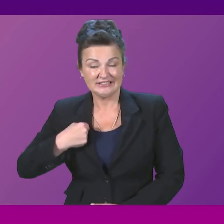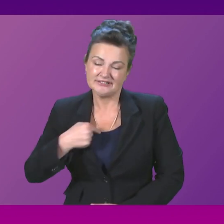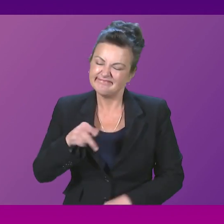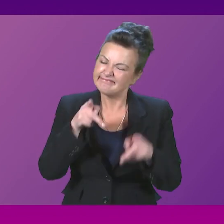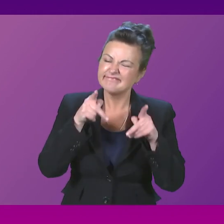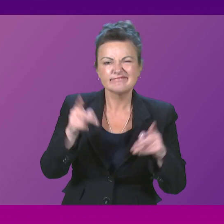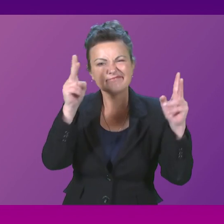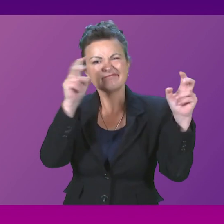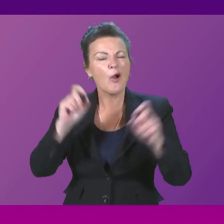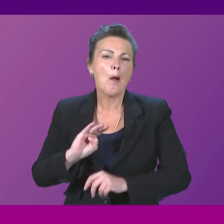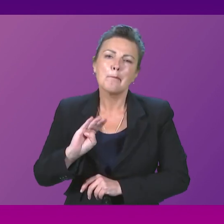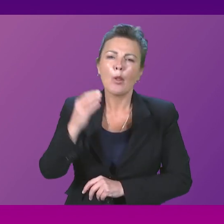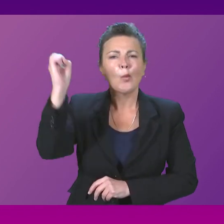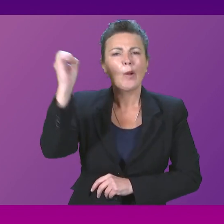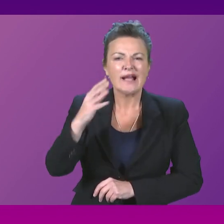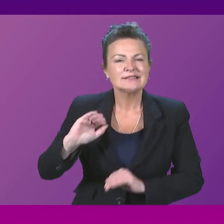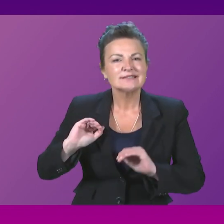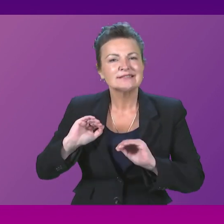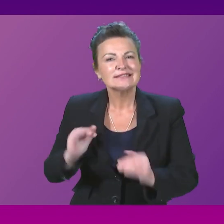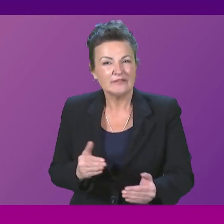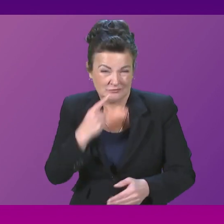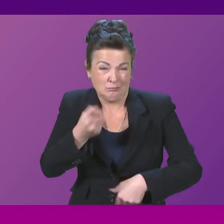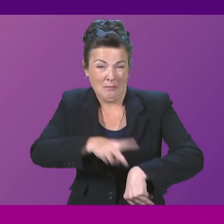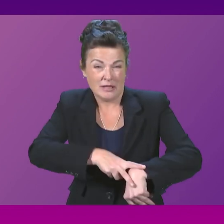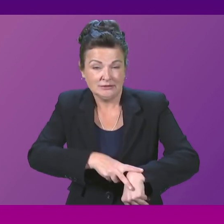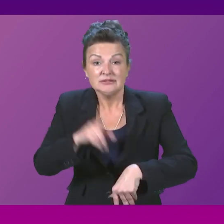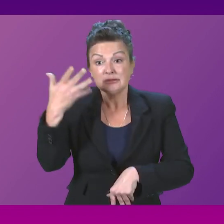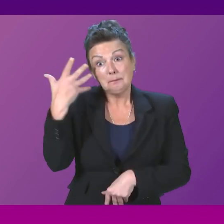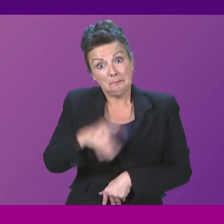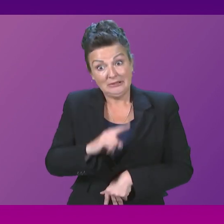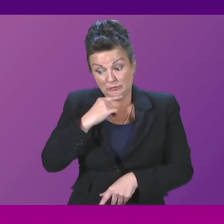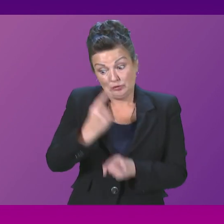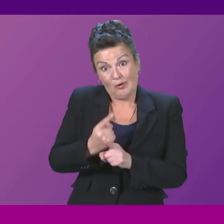the serious and dire consequences of a real-terms cut to their budget might look like—up to